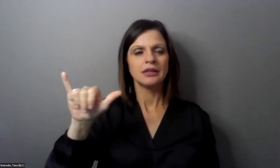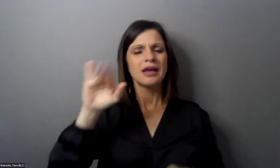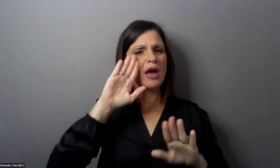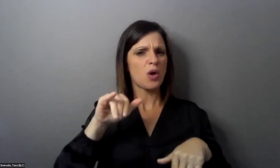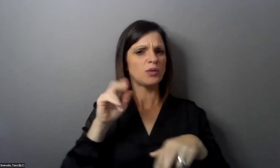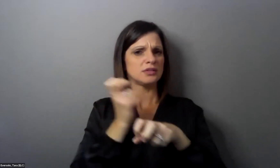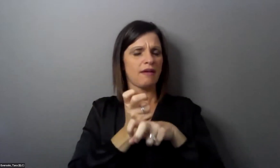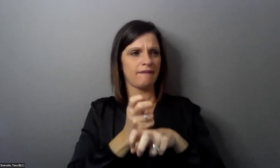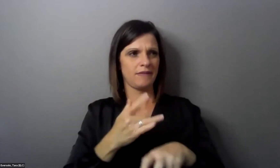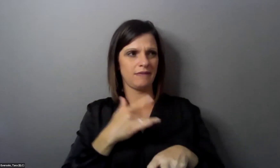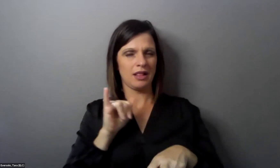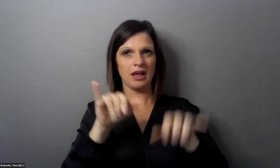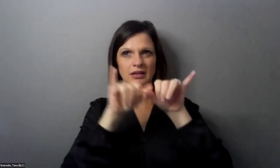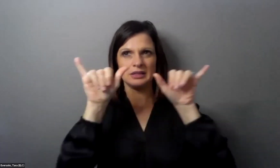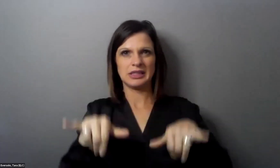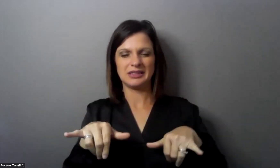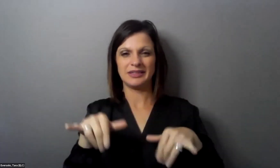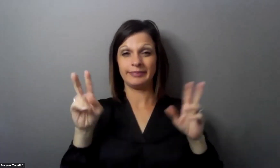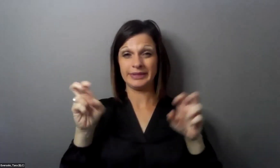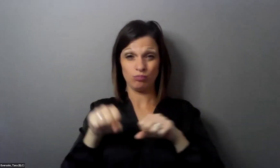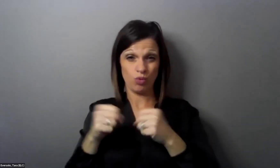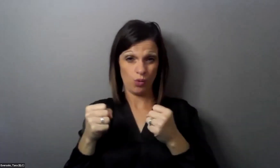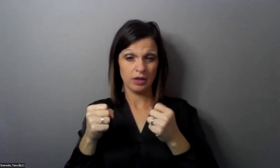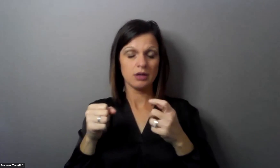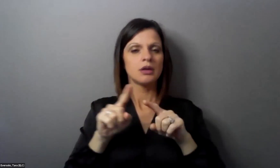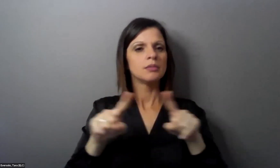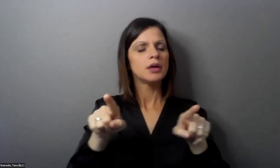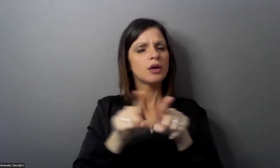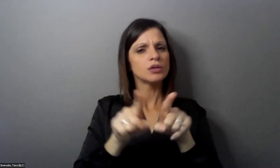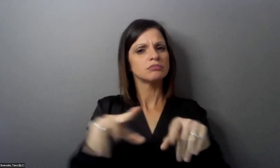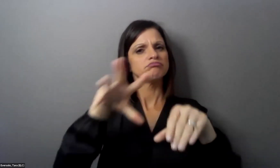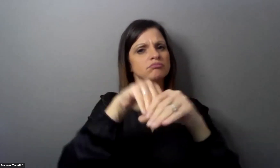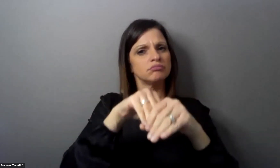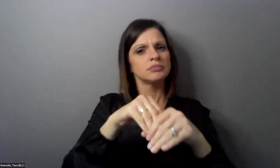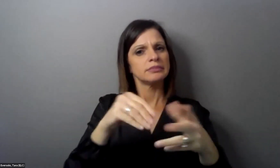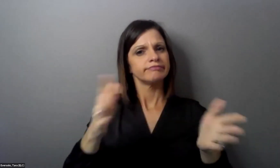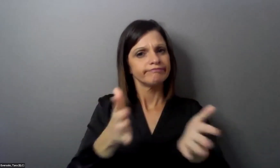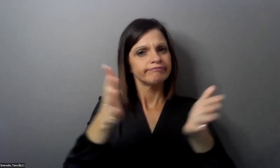The other thing that I say is get involved in advocacy